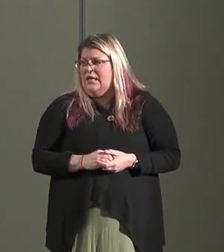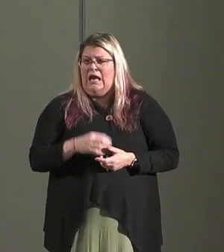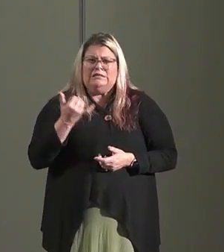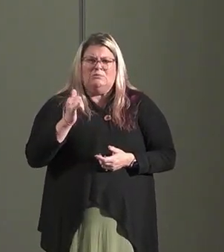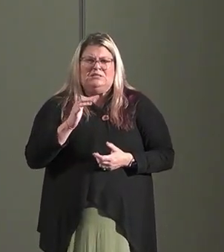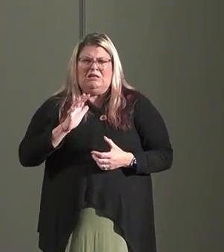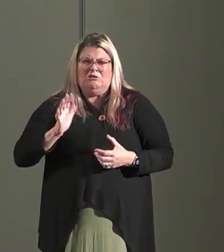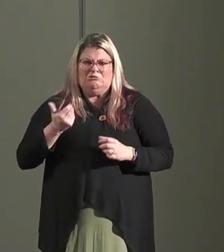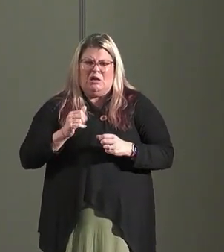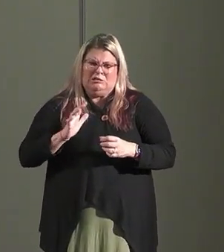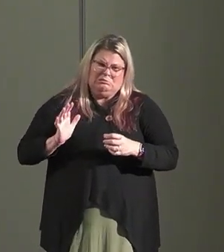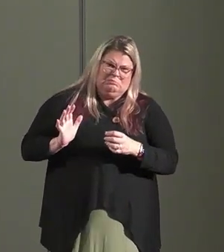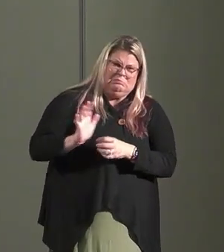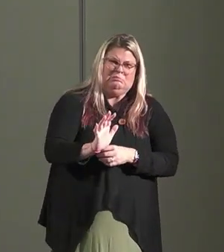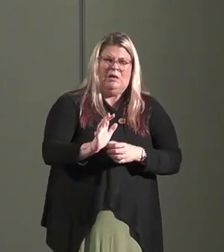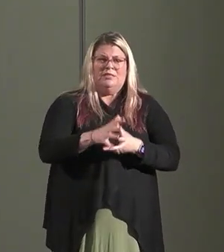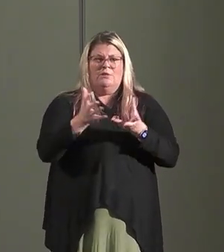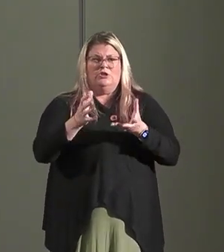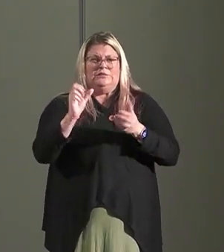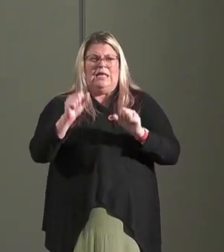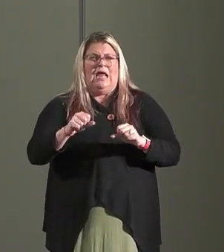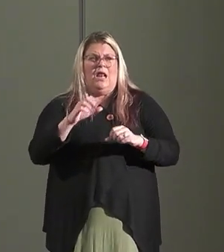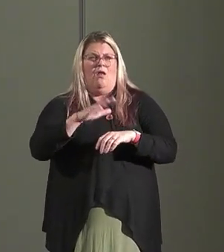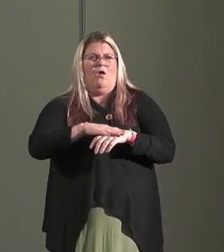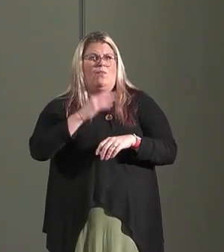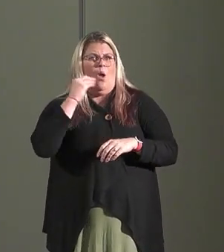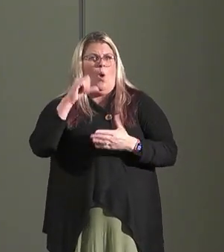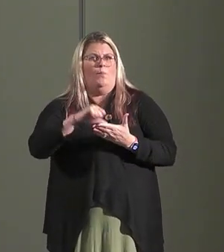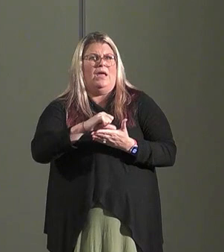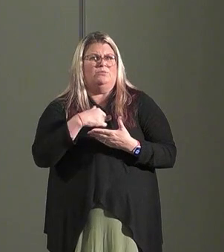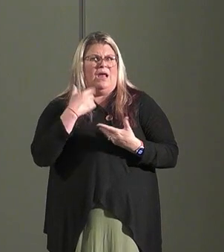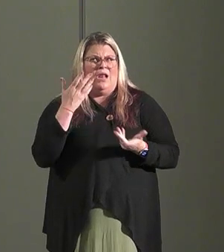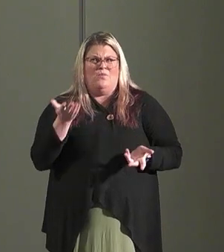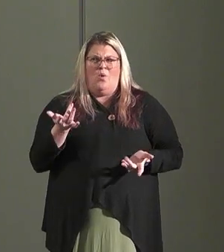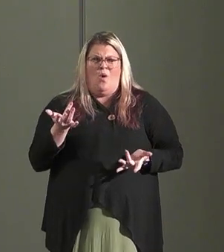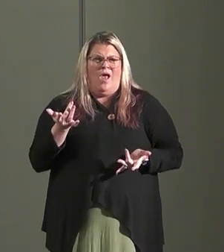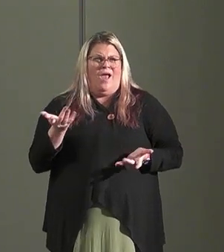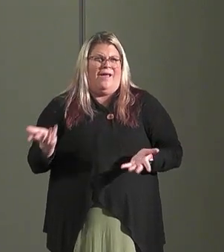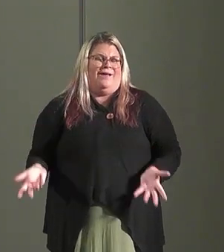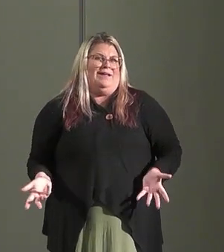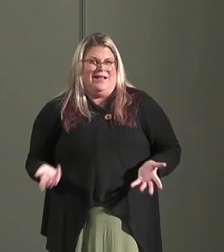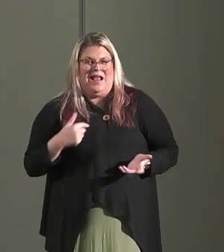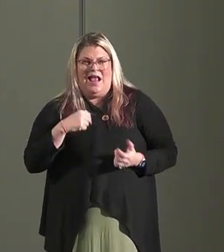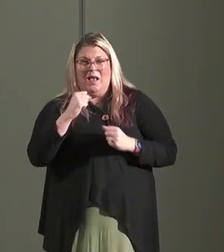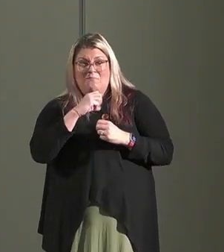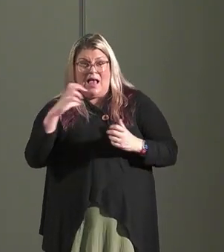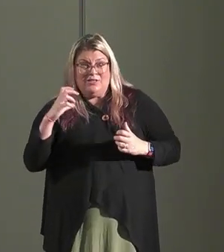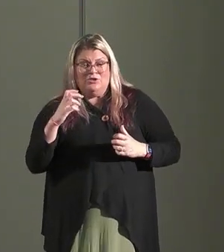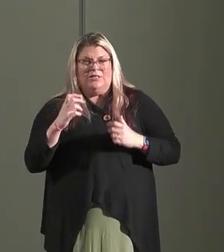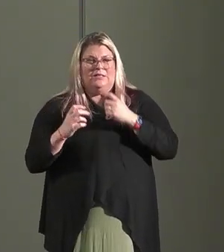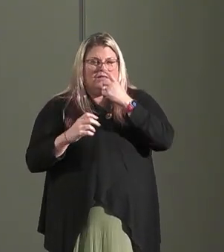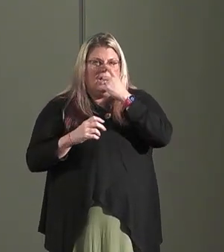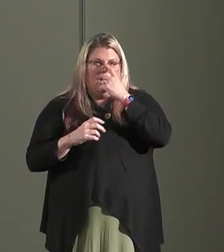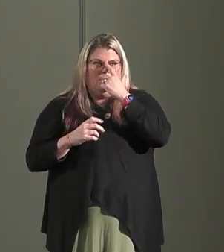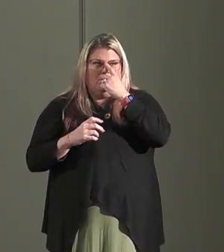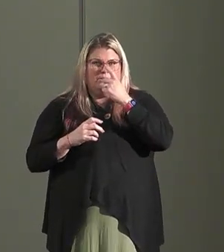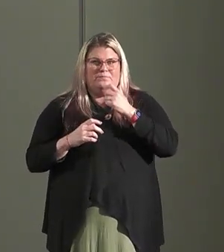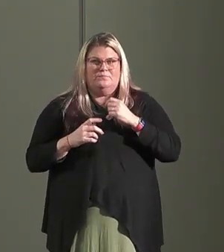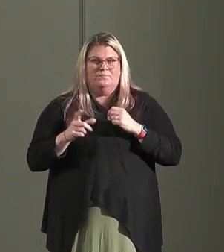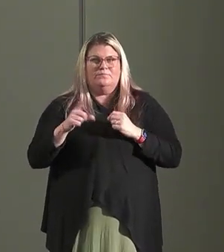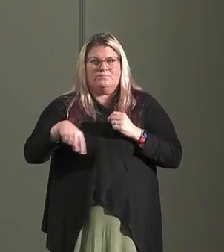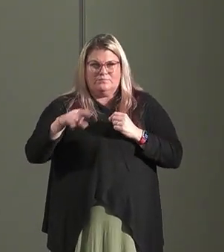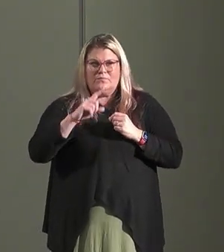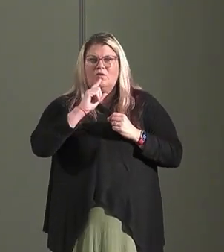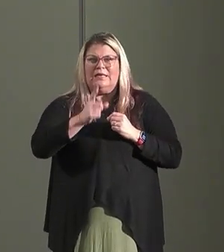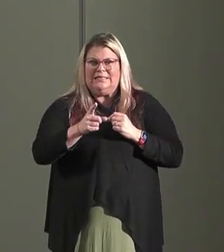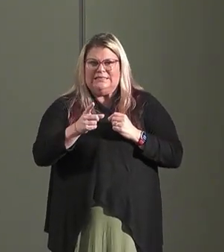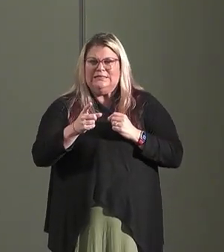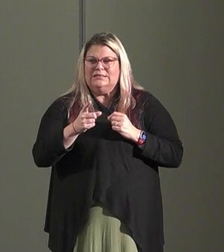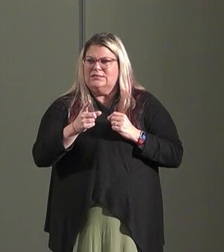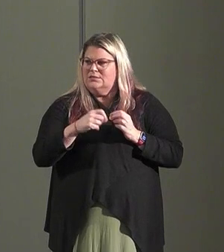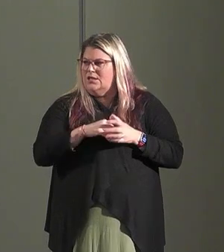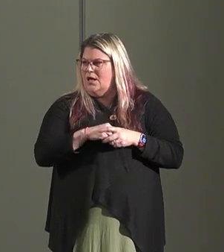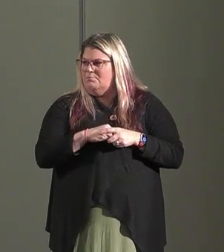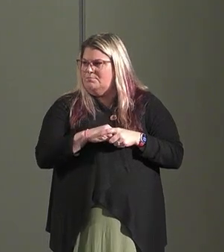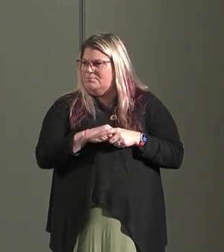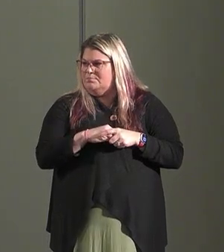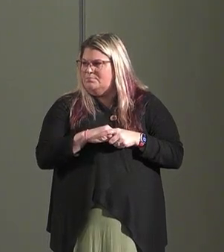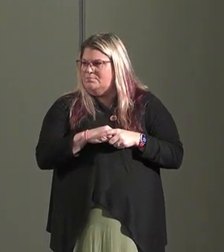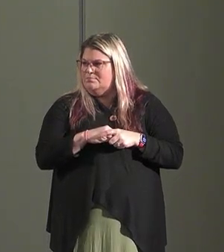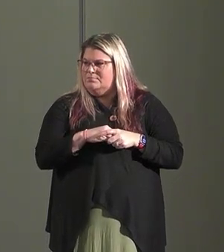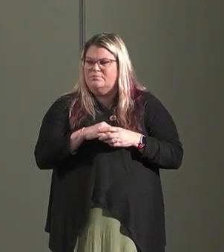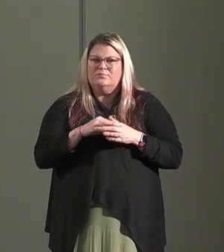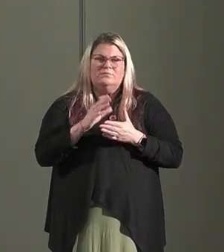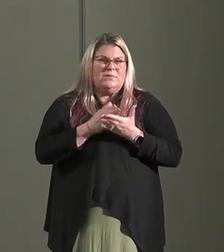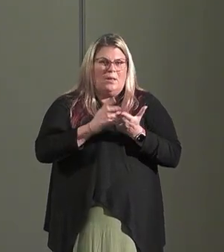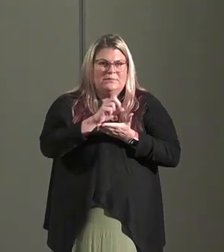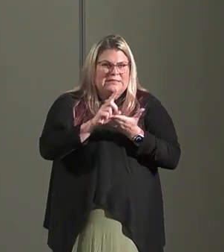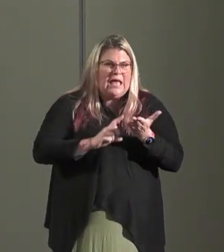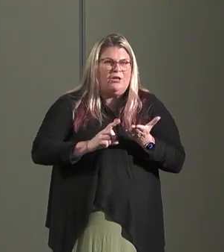they can in the home page. For I don't know what? I imagine there is -- designers and UX folks here